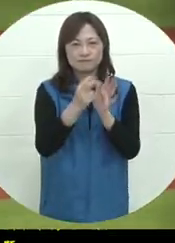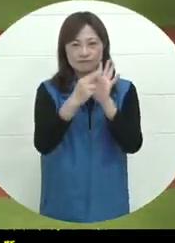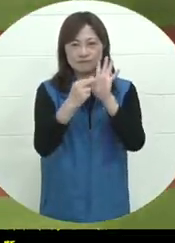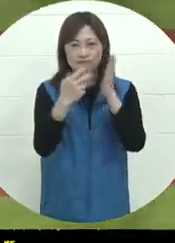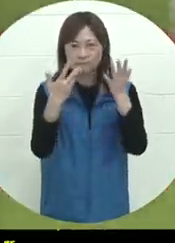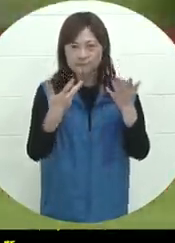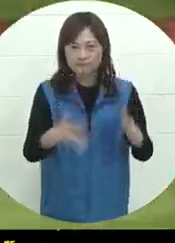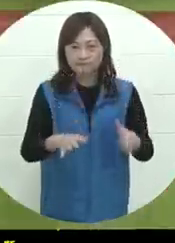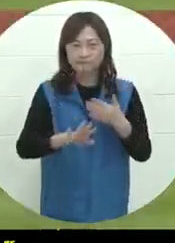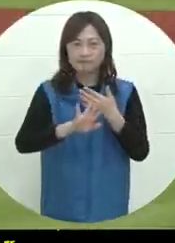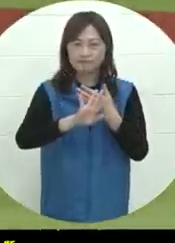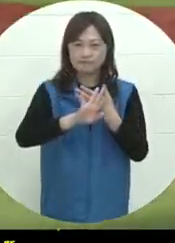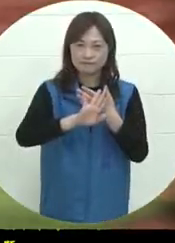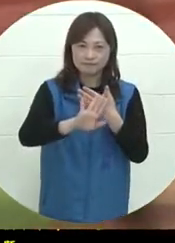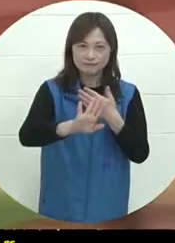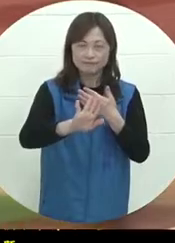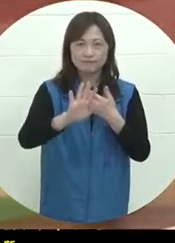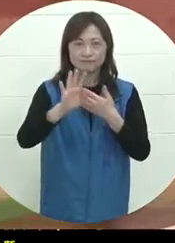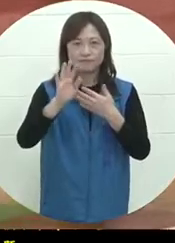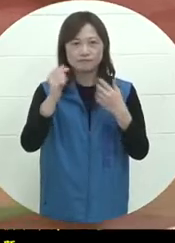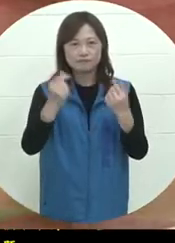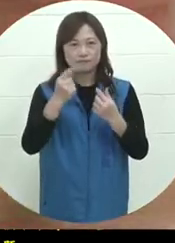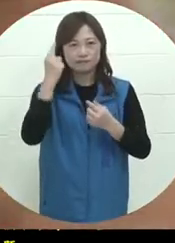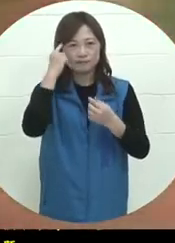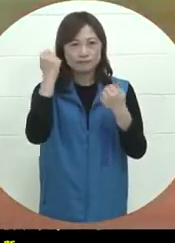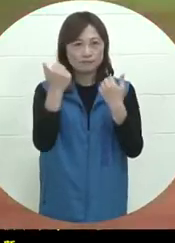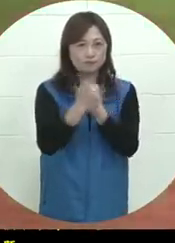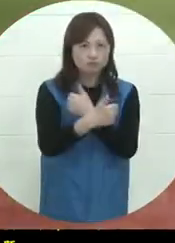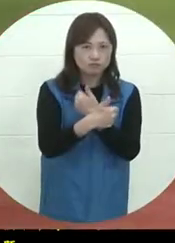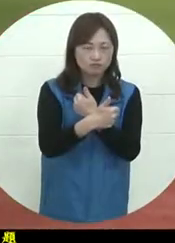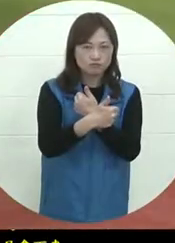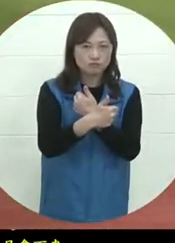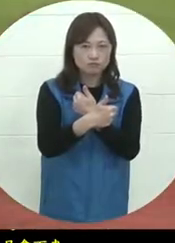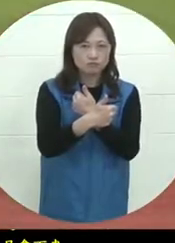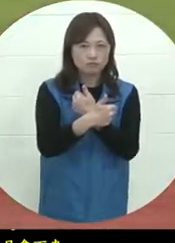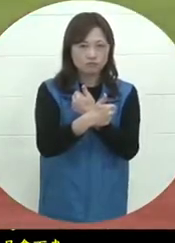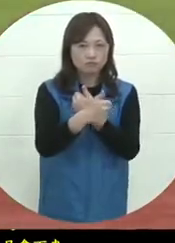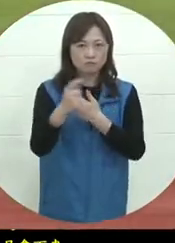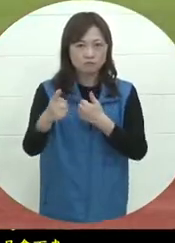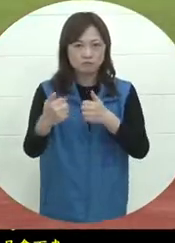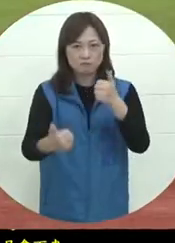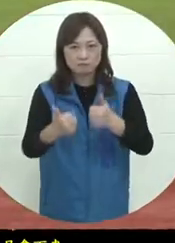. In addition to considering not to end the game early,